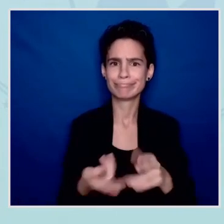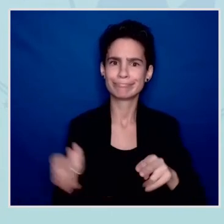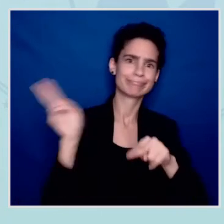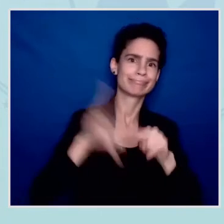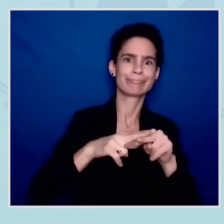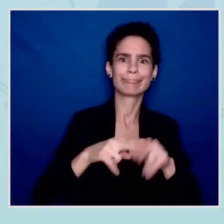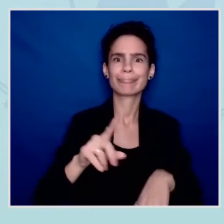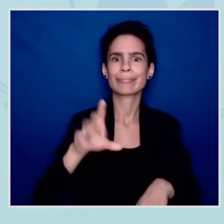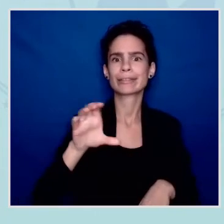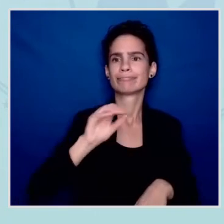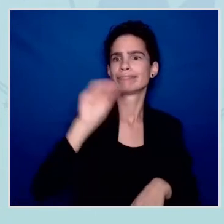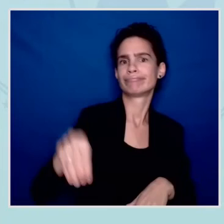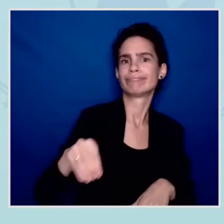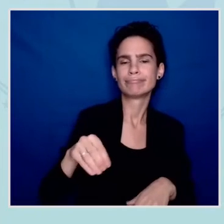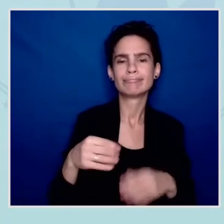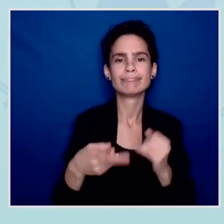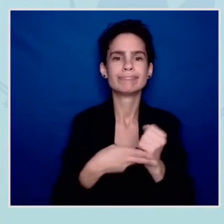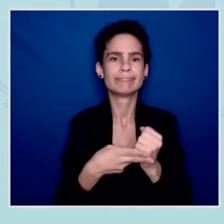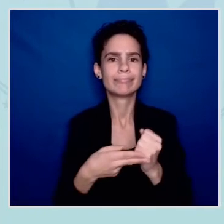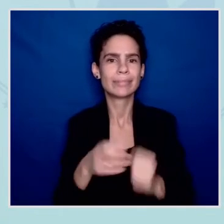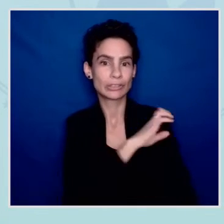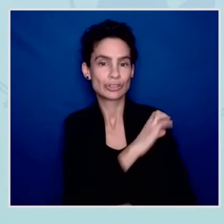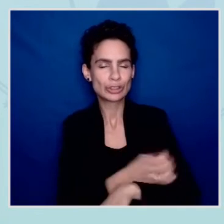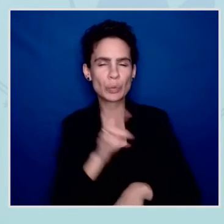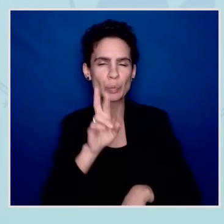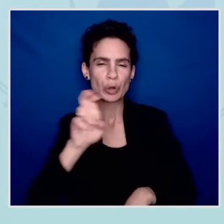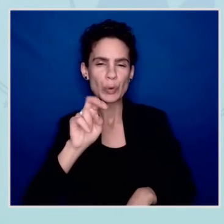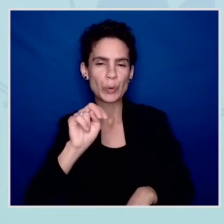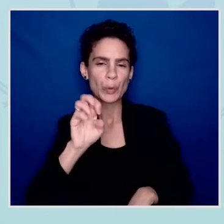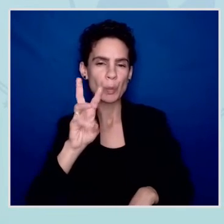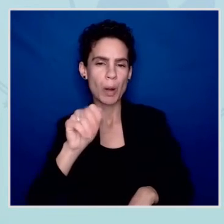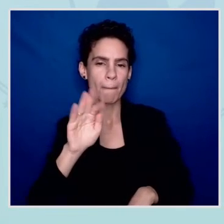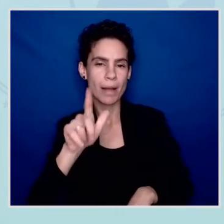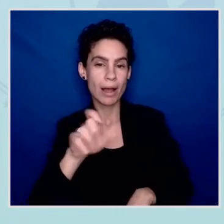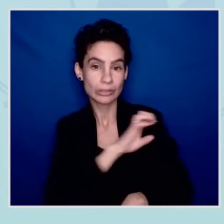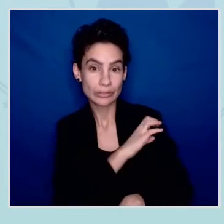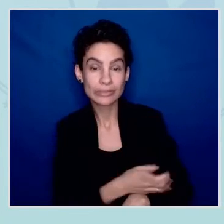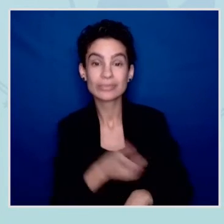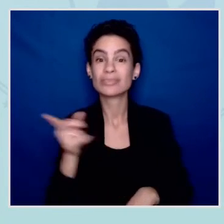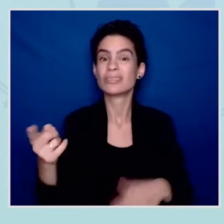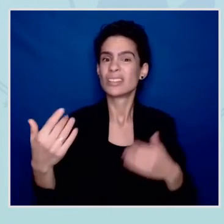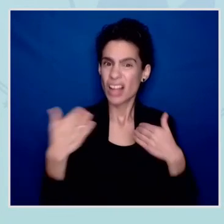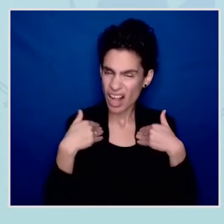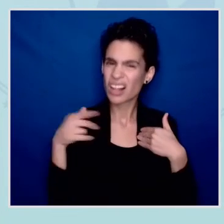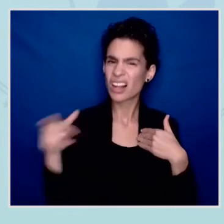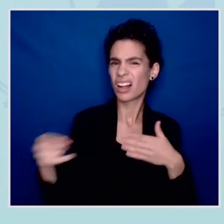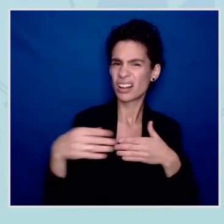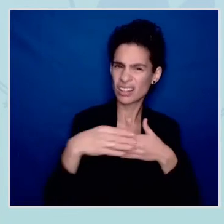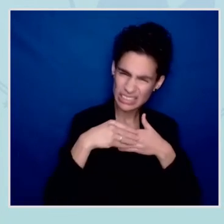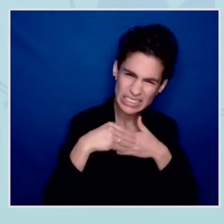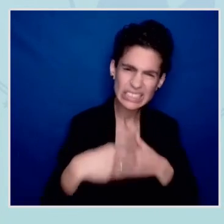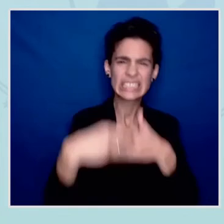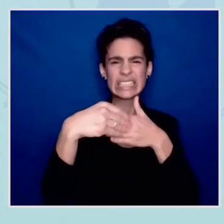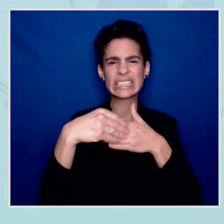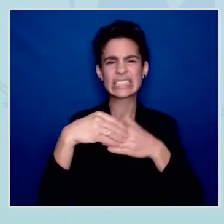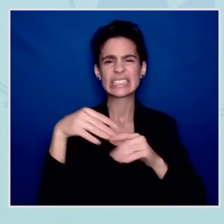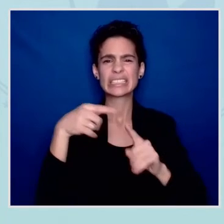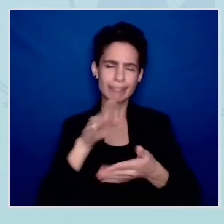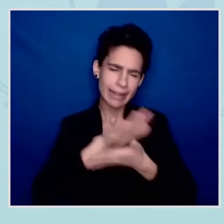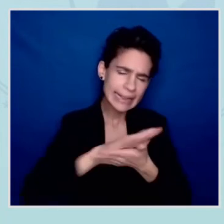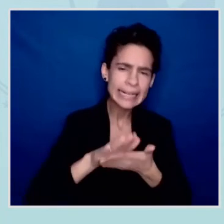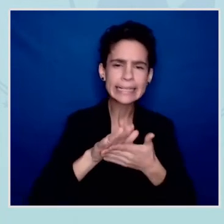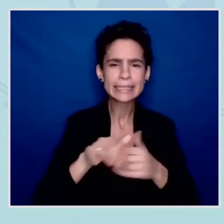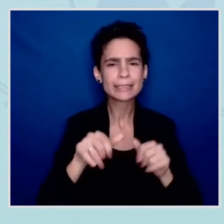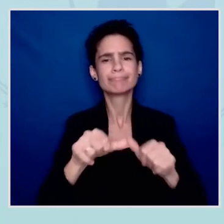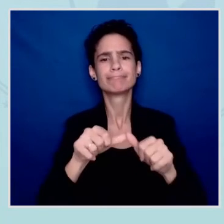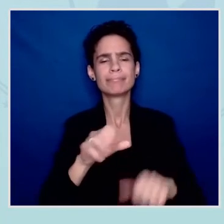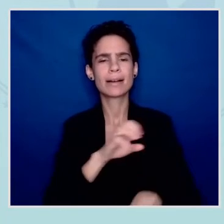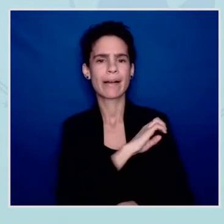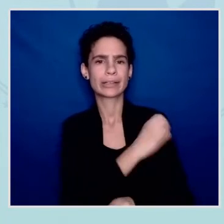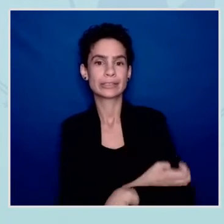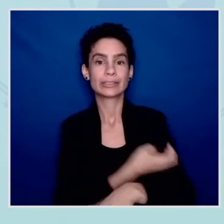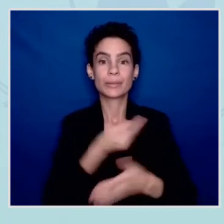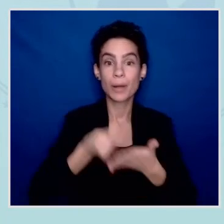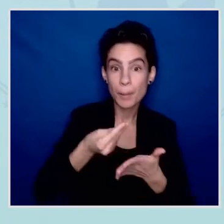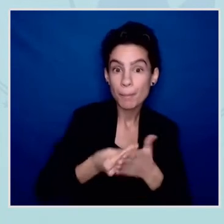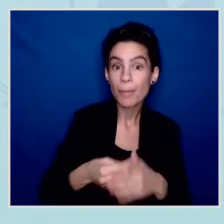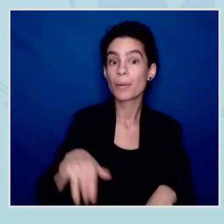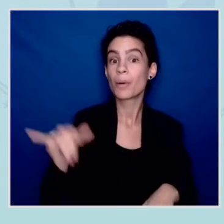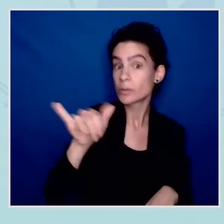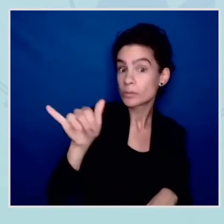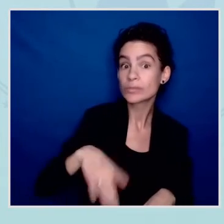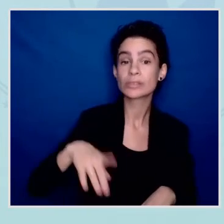COMMUNITIES.